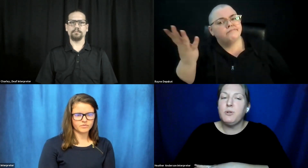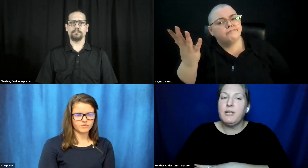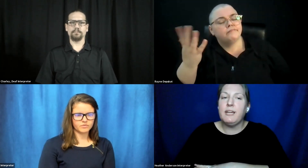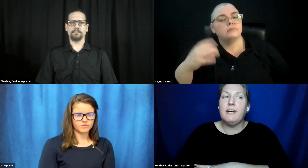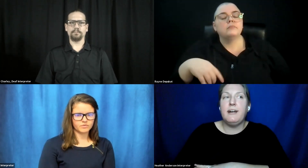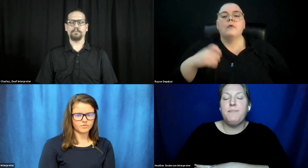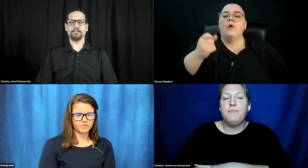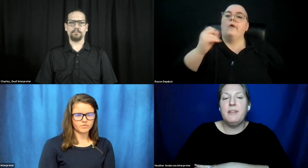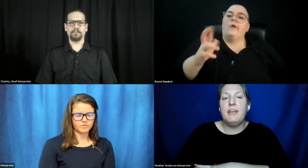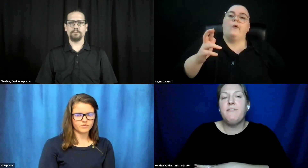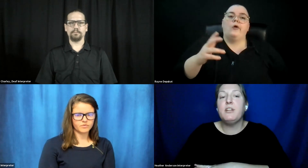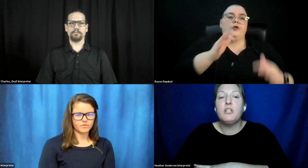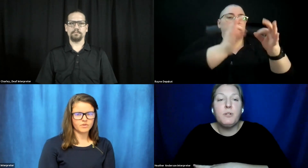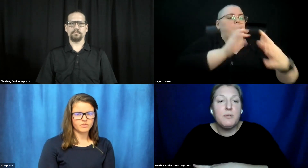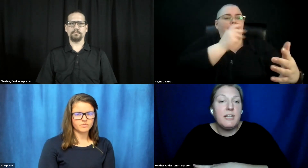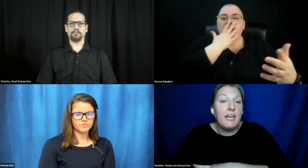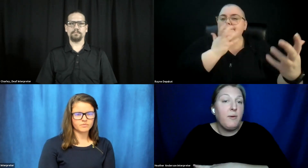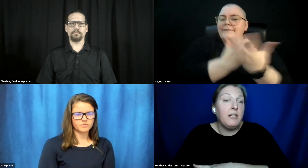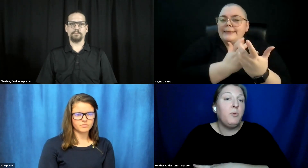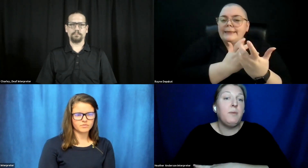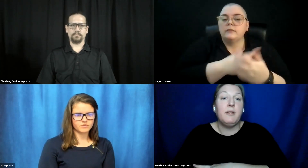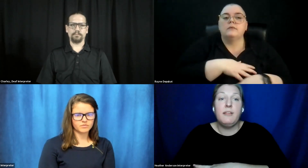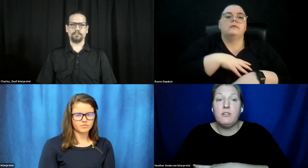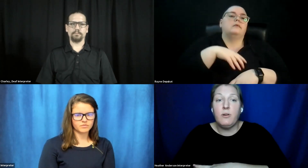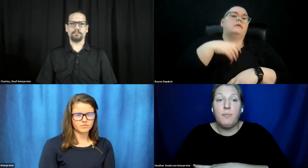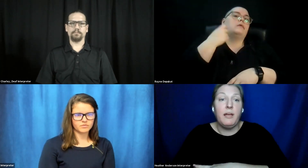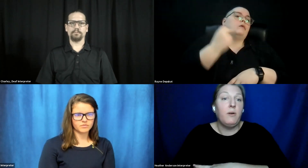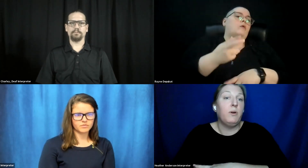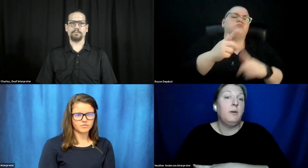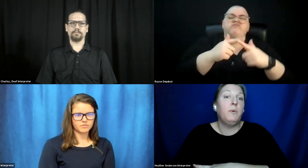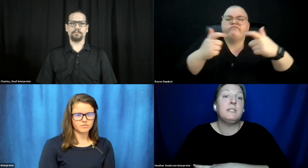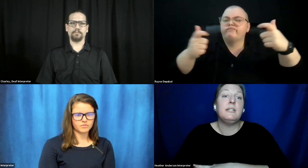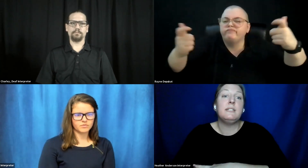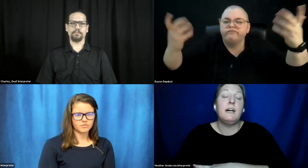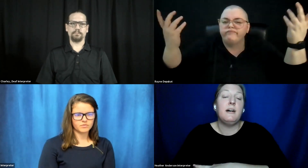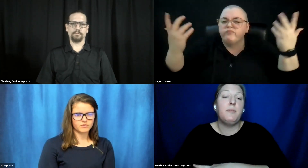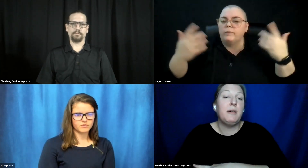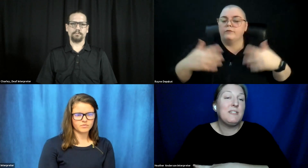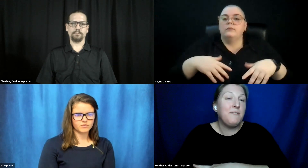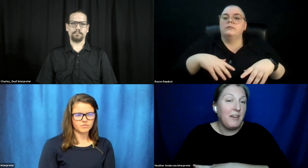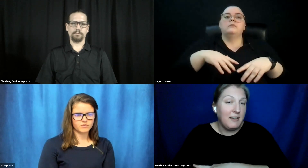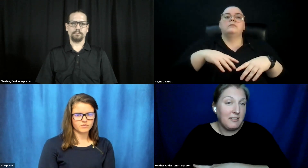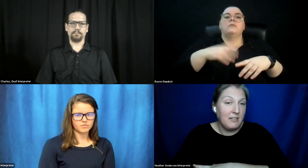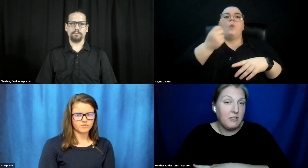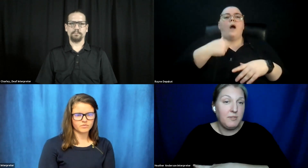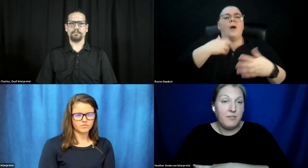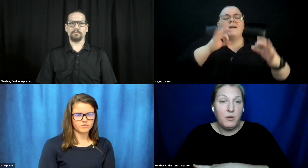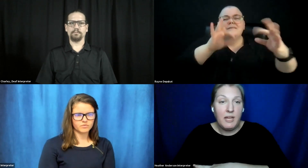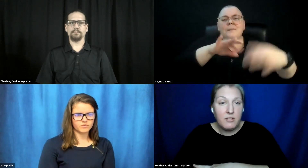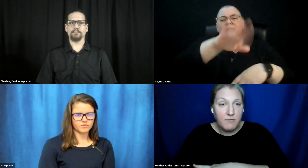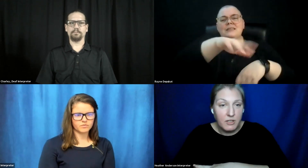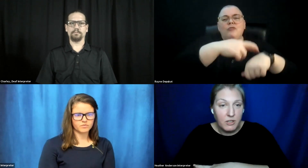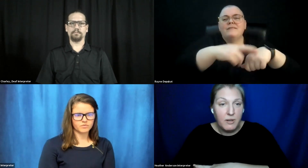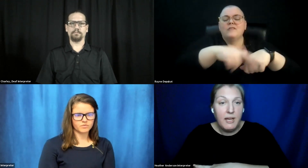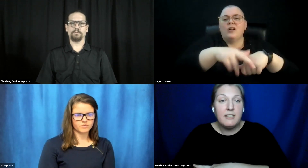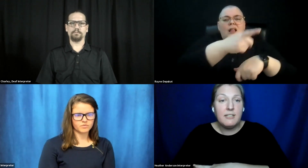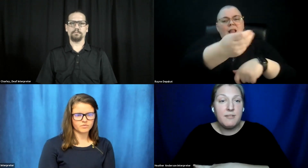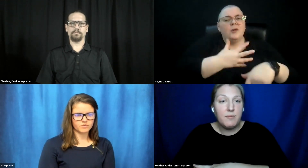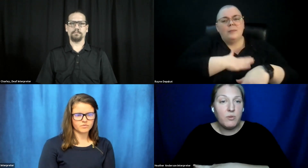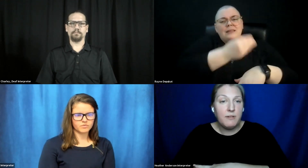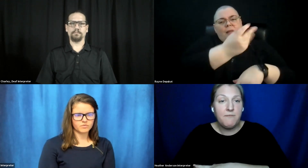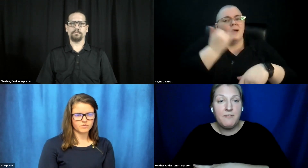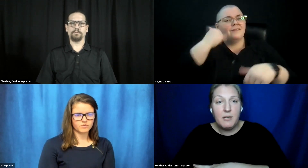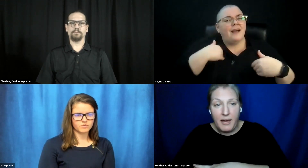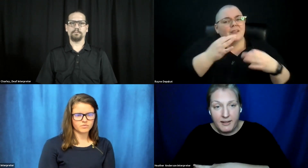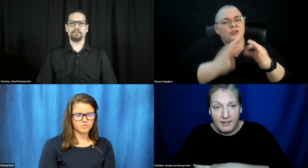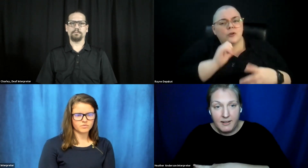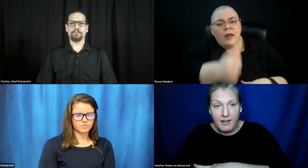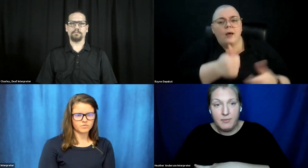It's more like, if the interpreter was late you had an appointment they showed up late or wasn't the best fit in terms of communication for you to leave some sort of feedback.